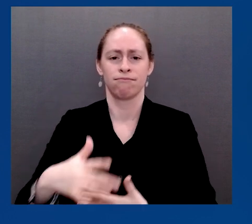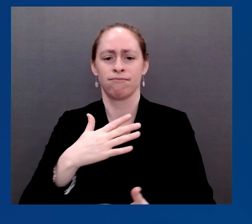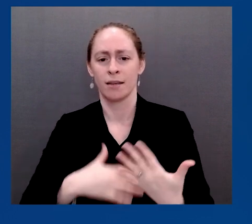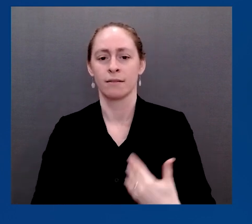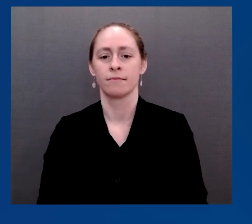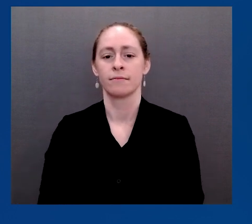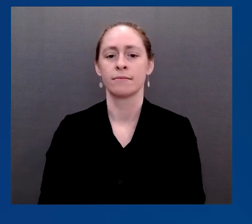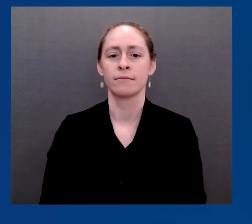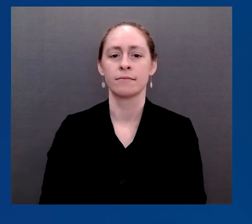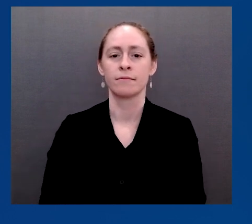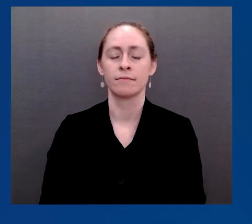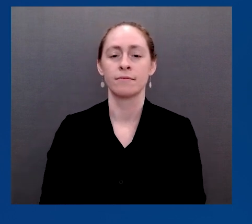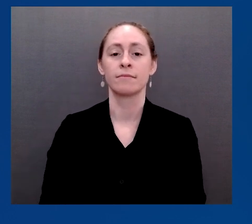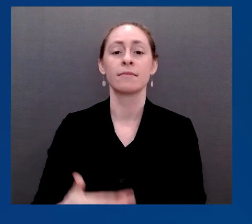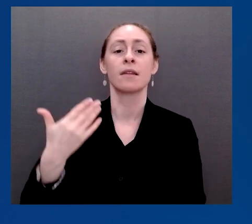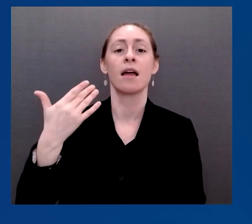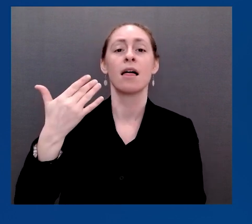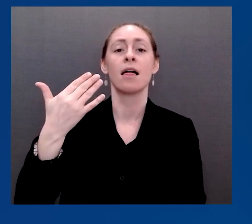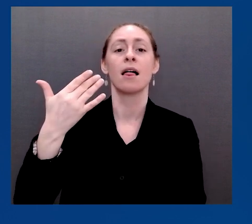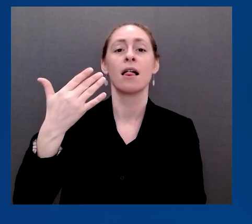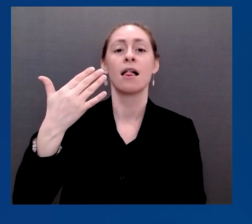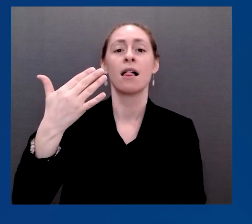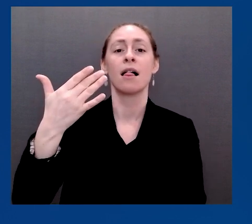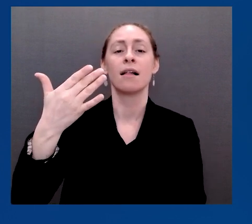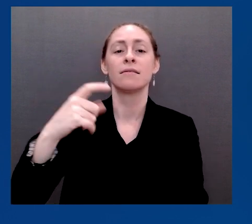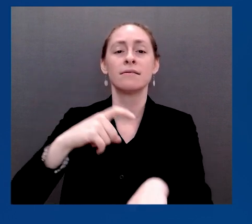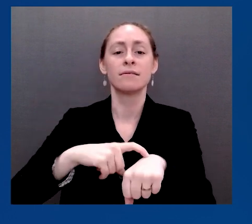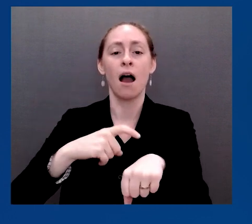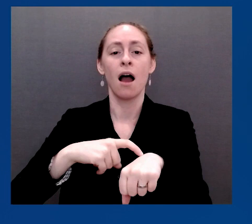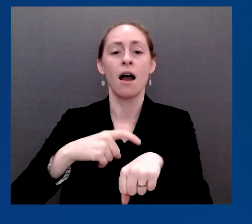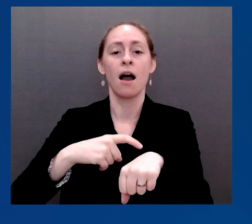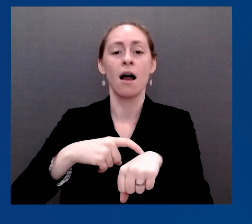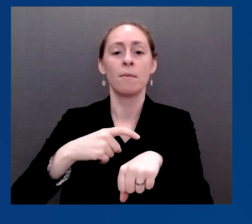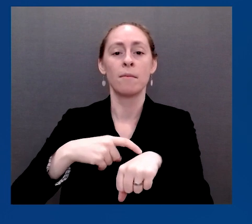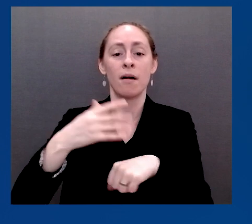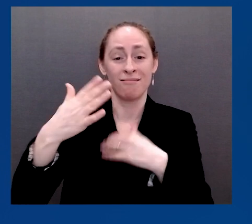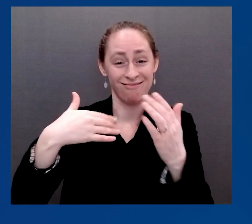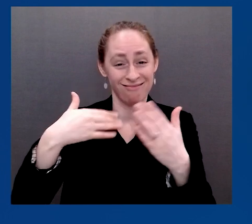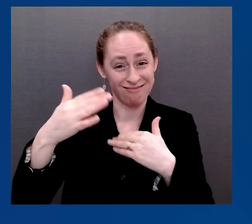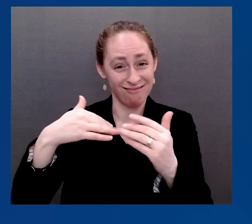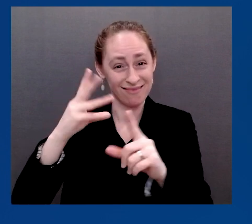way above what it was seven months after the second dose.